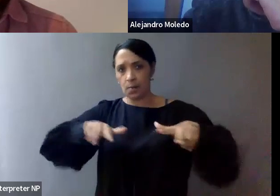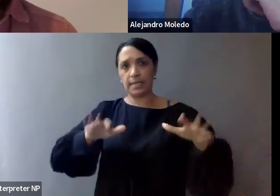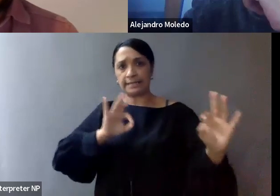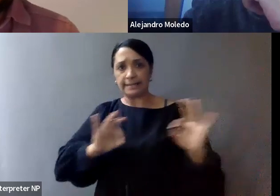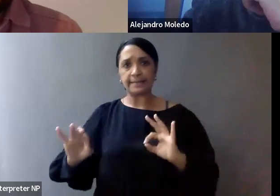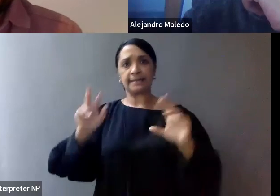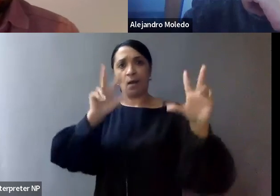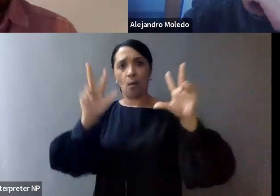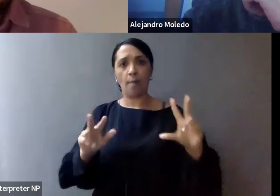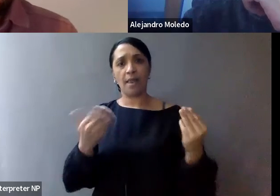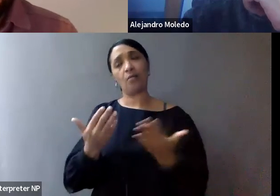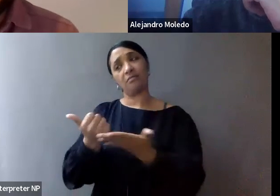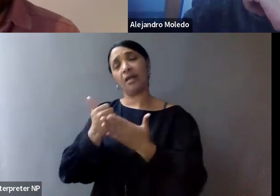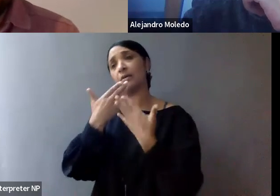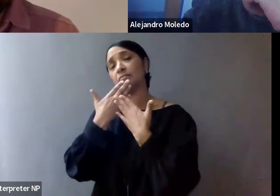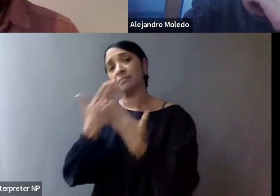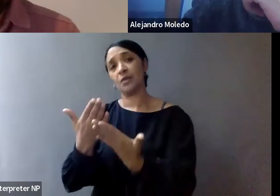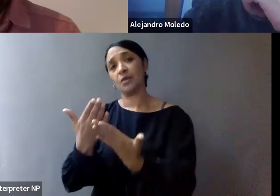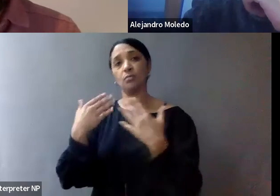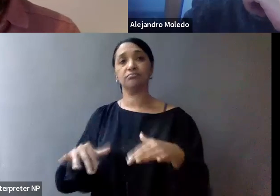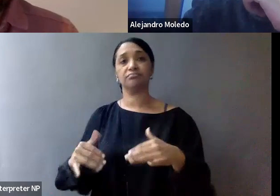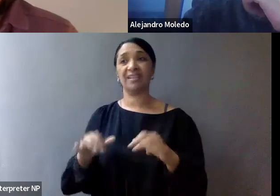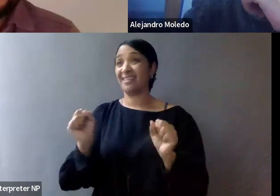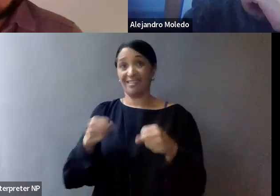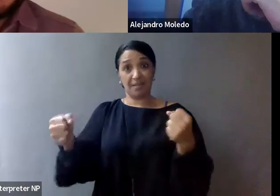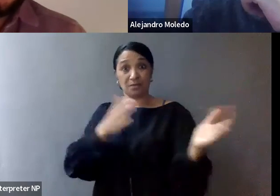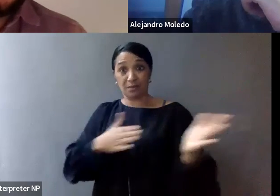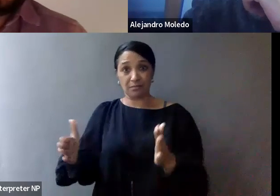Your help is very precious. We'd not have this meeting without you.